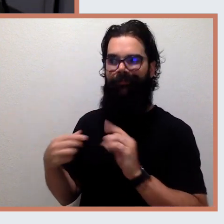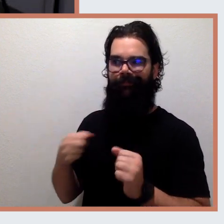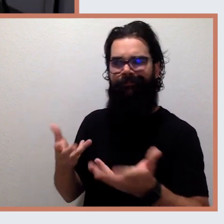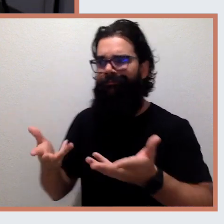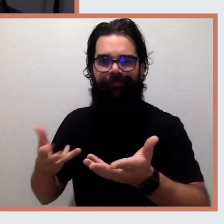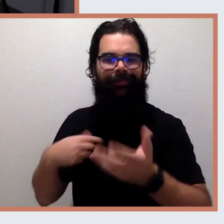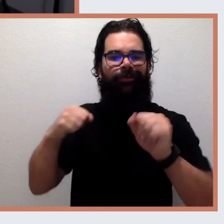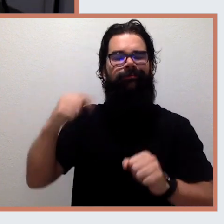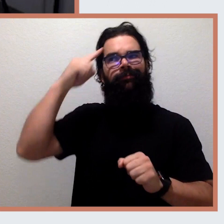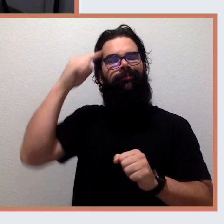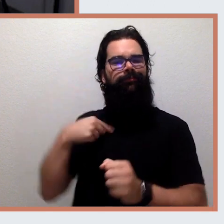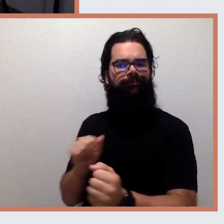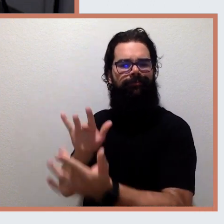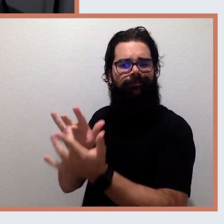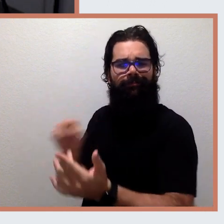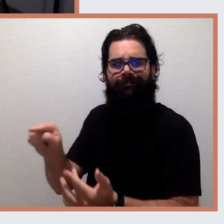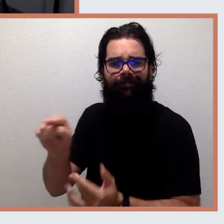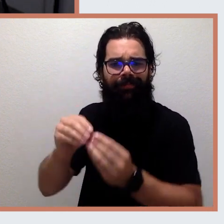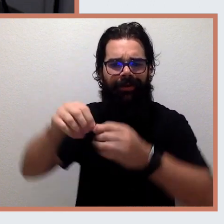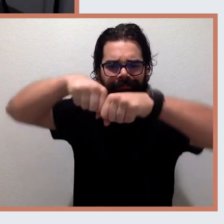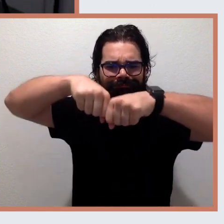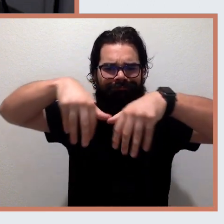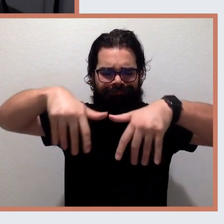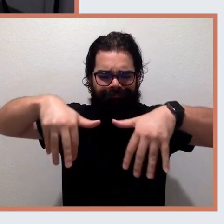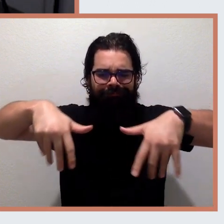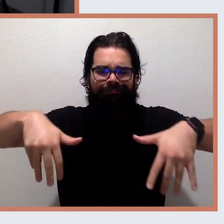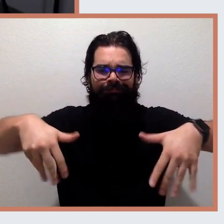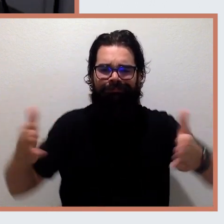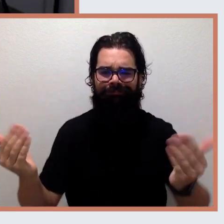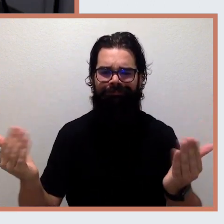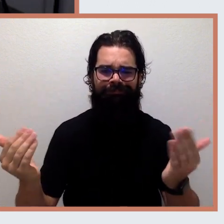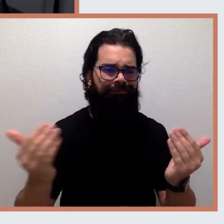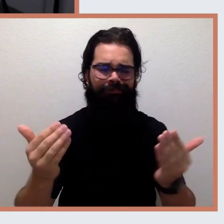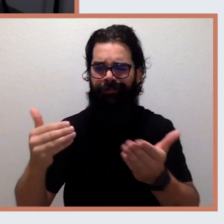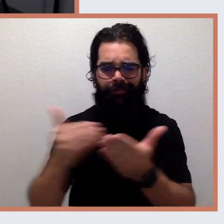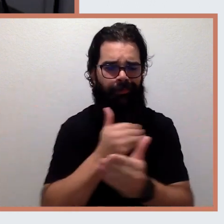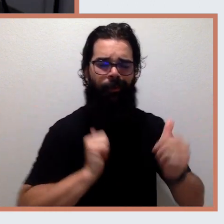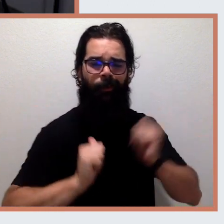I know them because of my community, but, you know, so I'm like, "I think we can reach out and get some more."